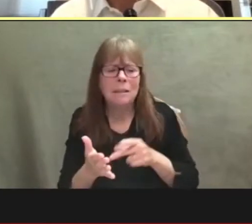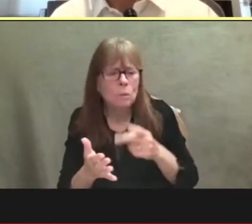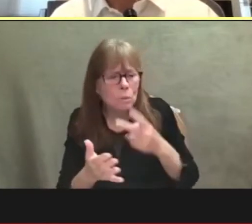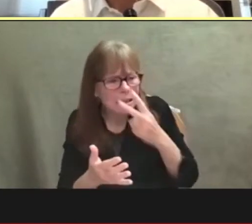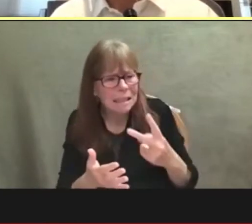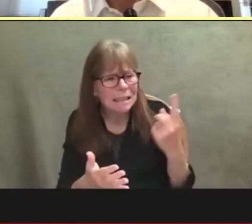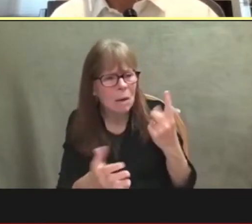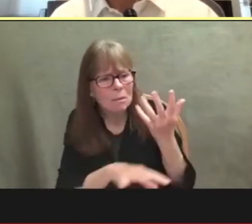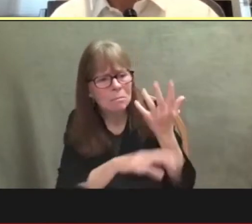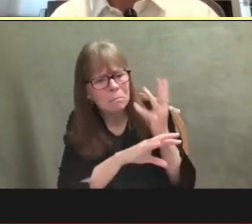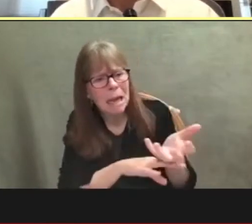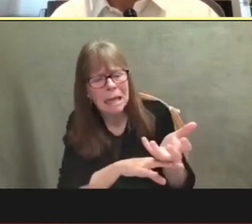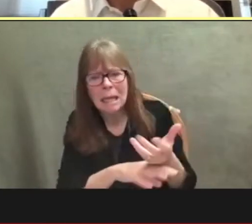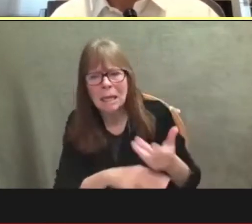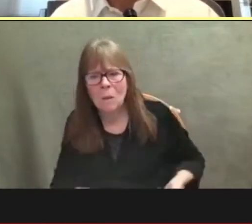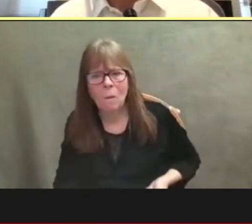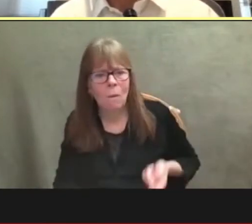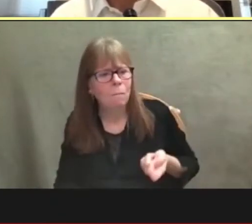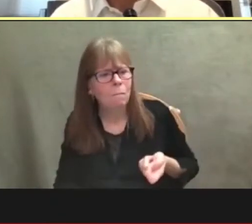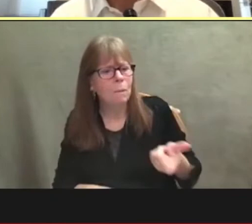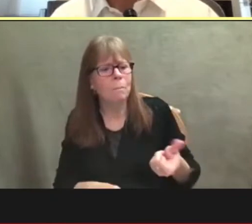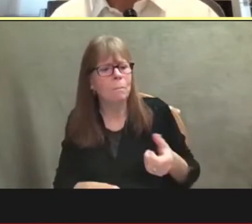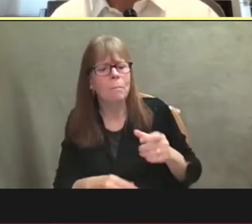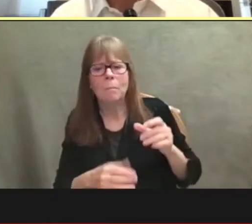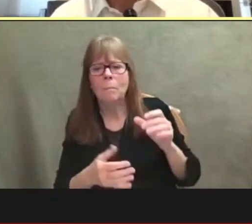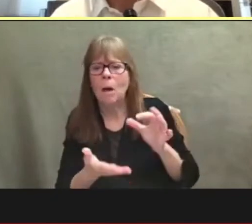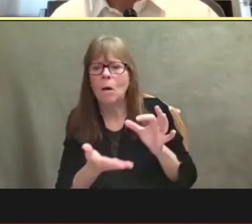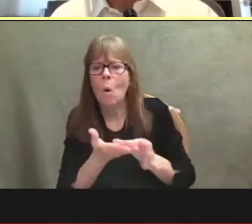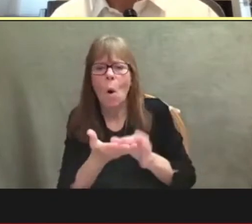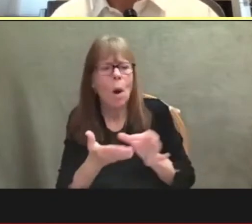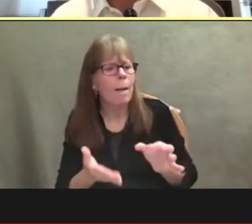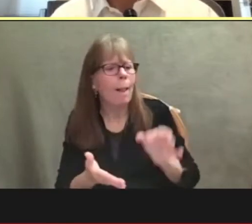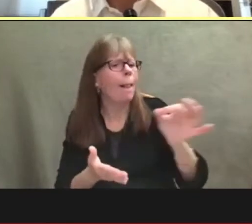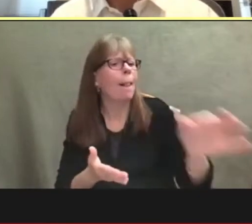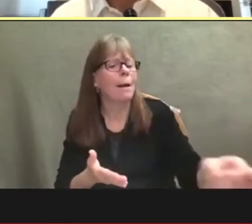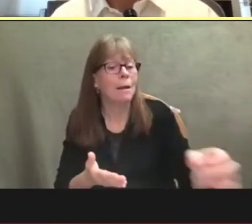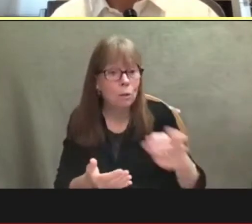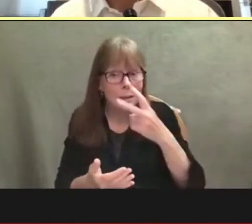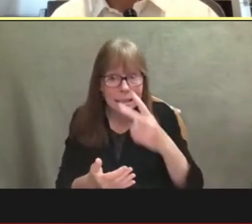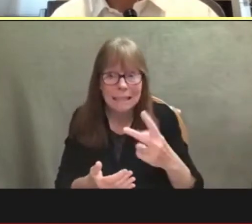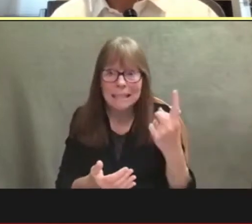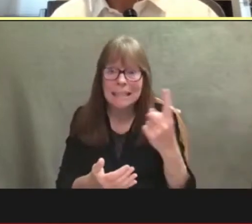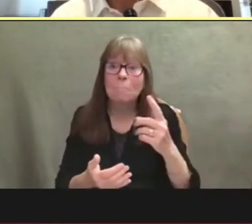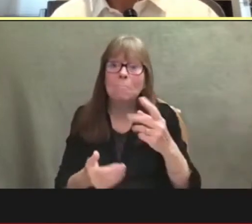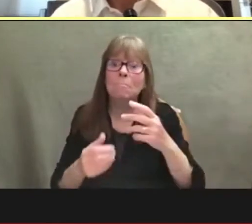it comes to see that an edifice an which produces beggars needs restructuring.”